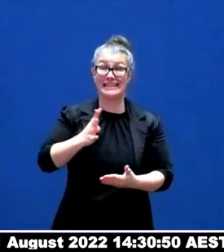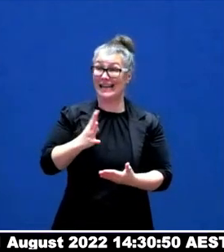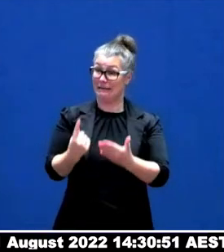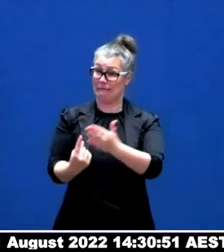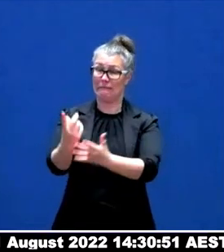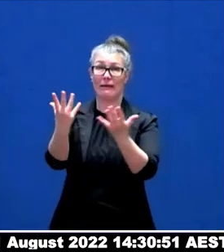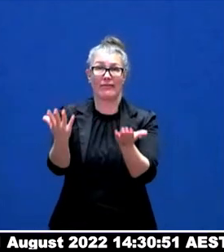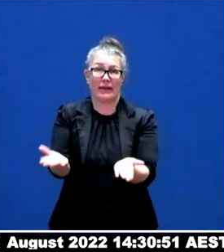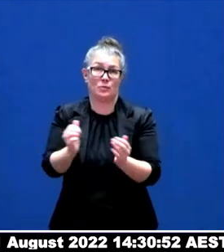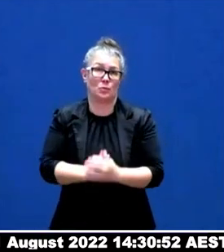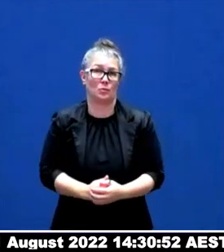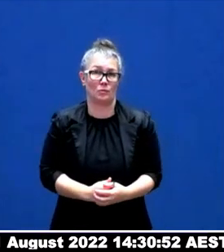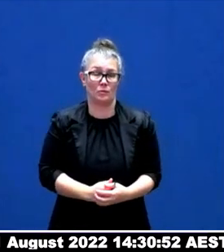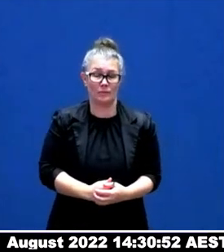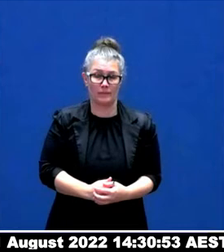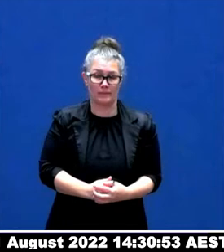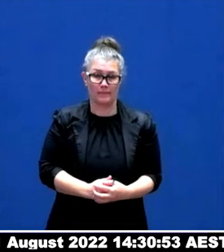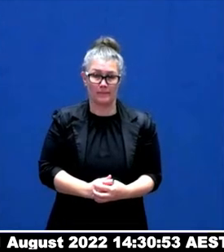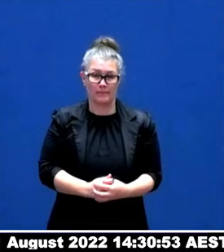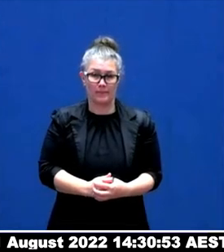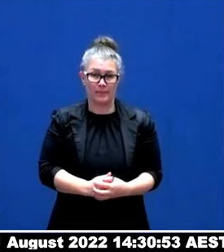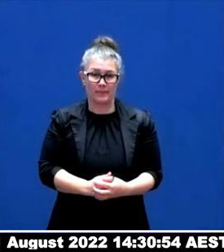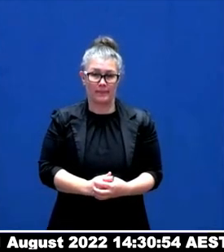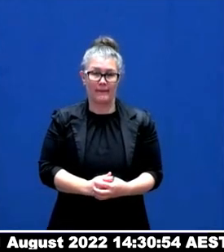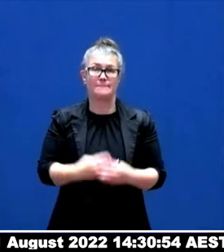If I could perhaps draw on the example of Colin.